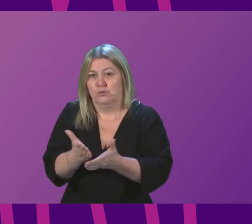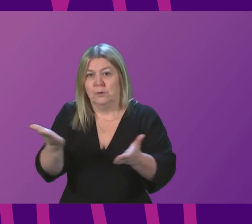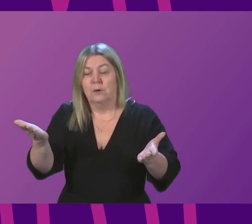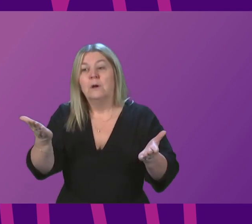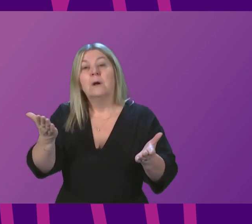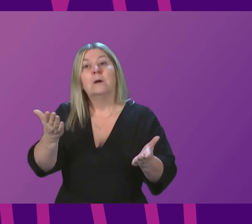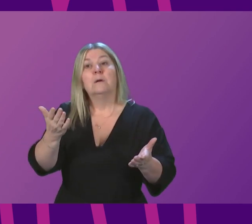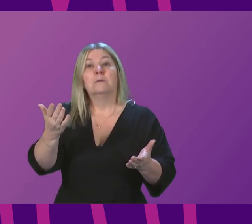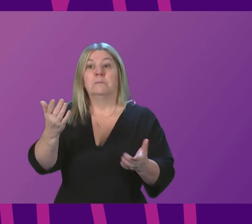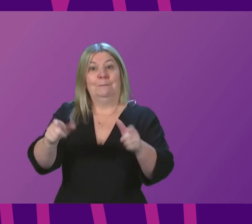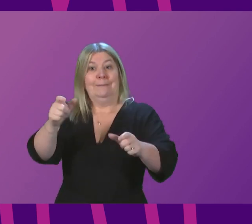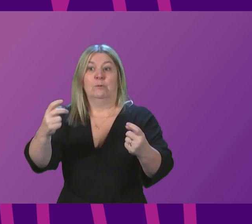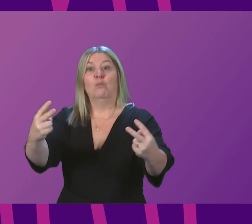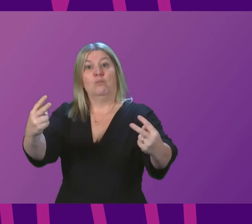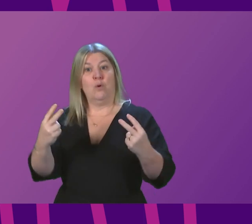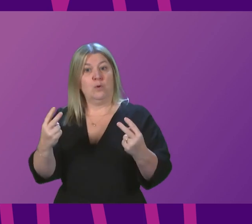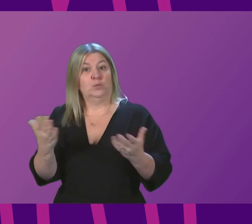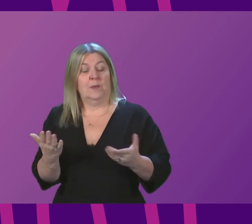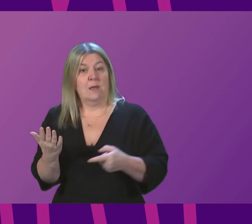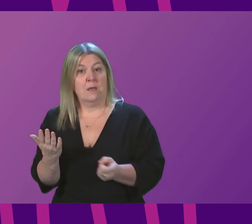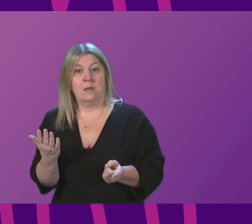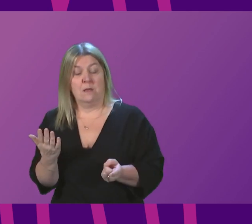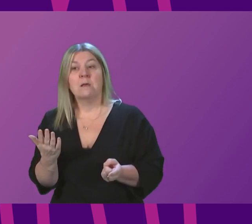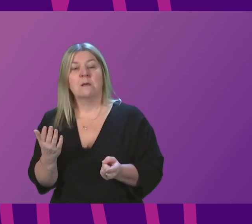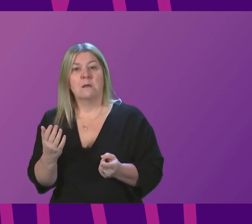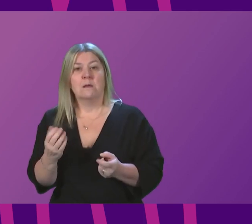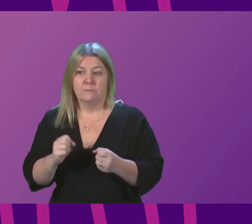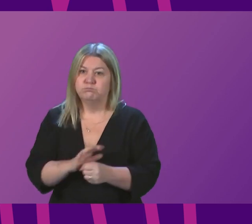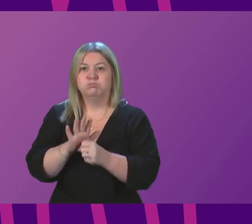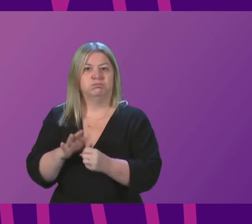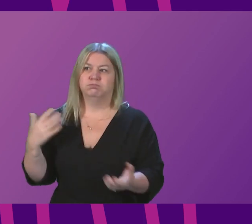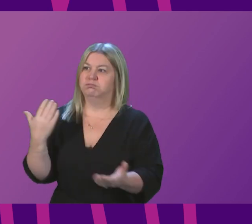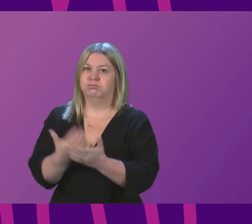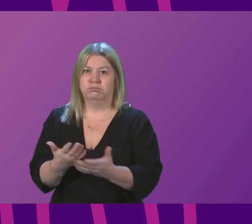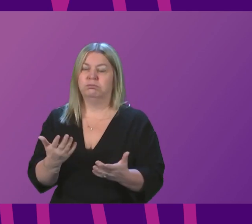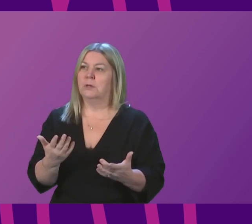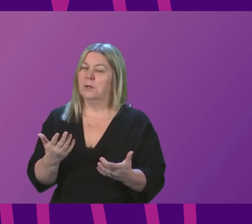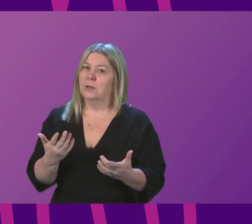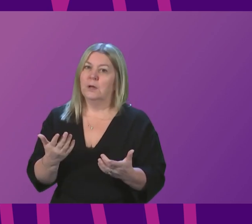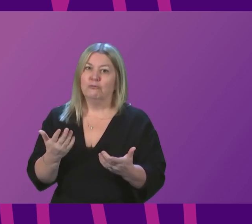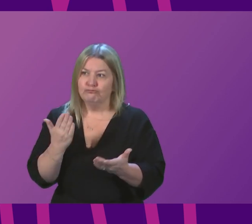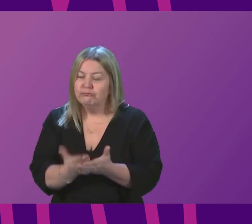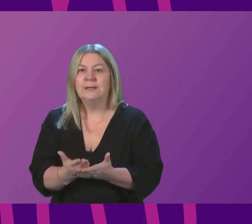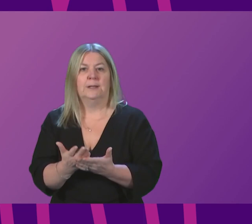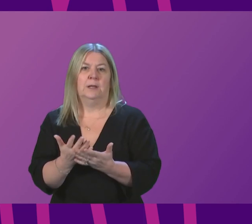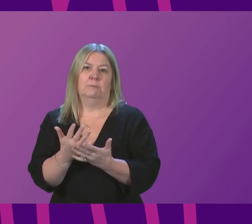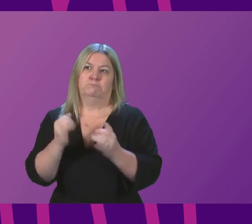who is listening to this would accept—is that the pandemic has continued to deal us blows that we were not necessarily anticipating.